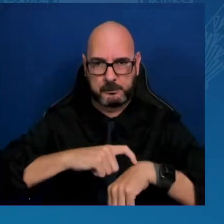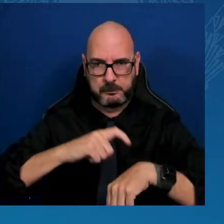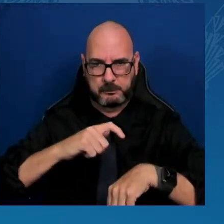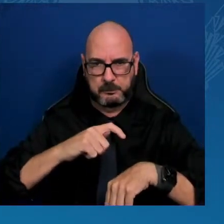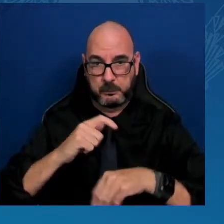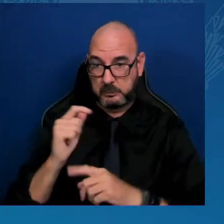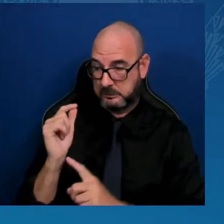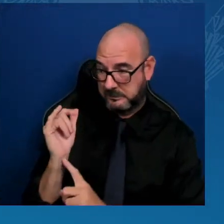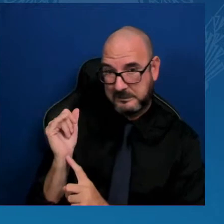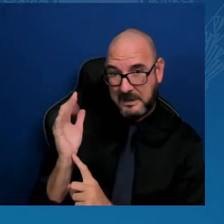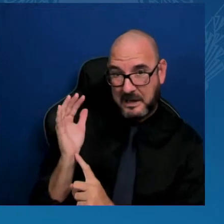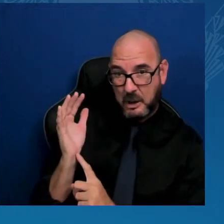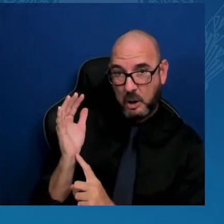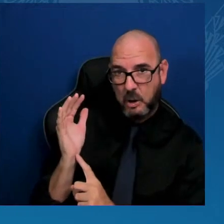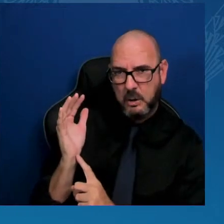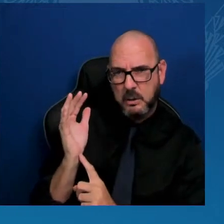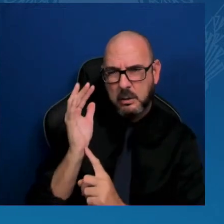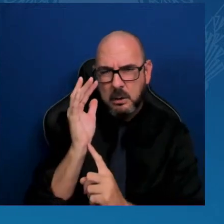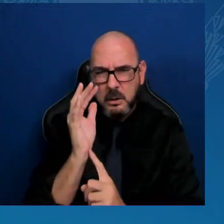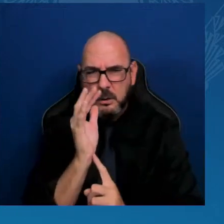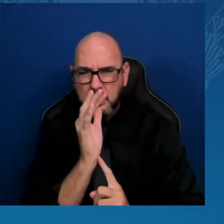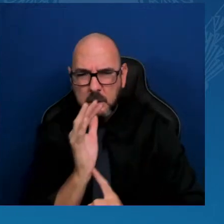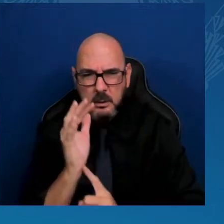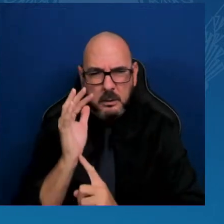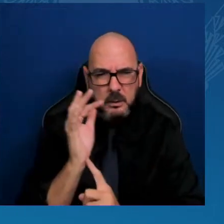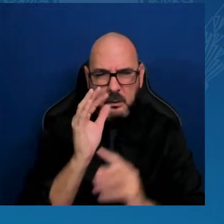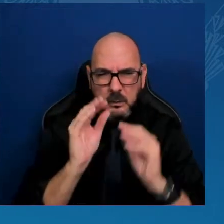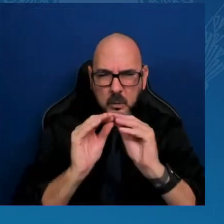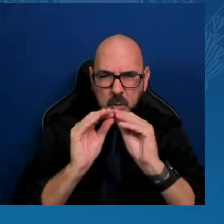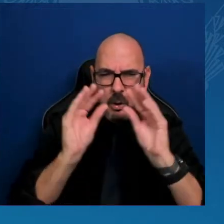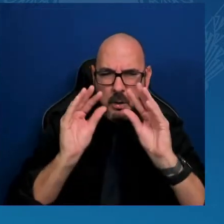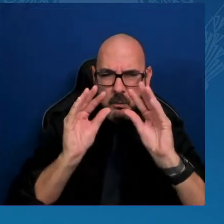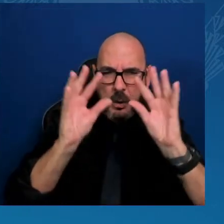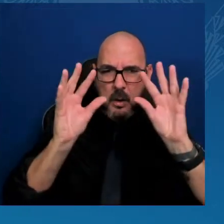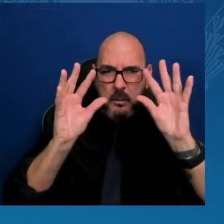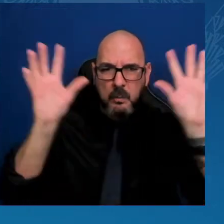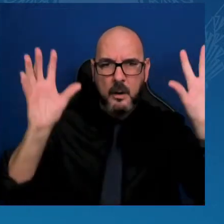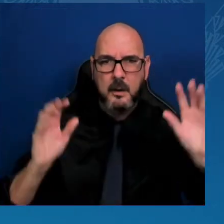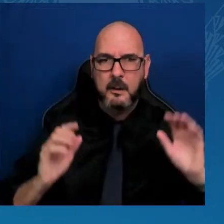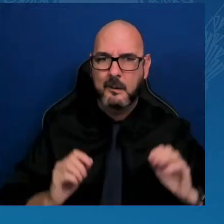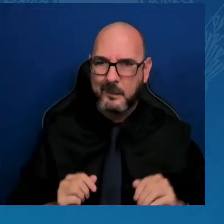So, let us not be distracted. Let us not be deterred.